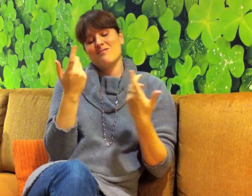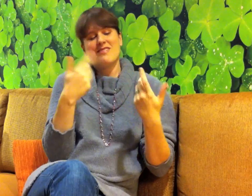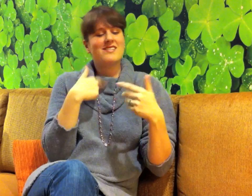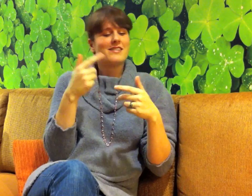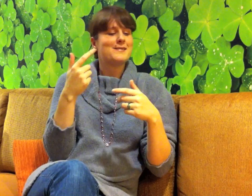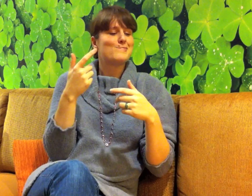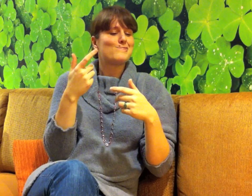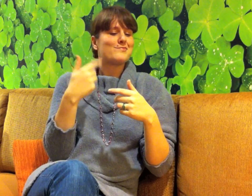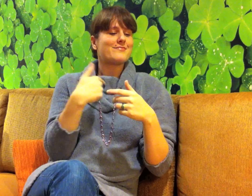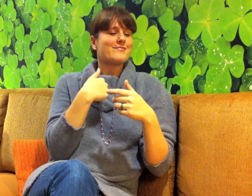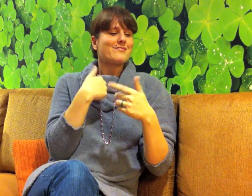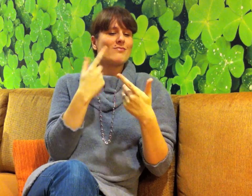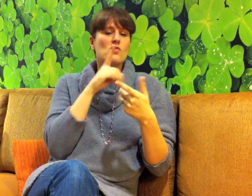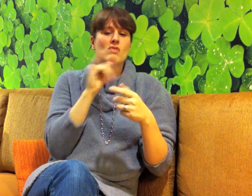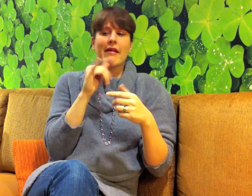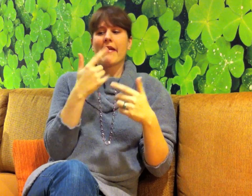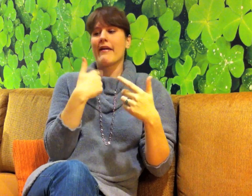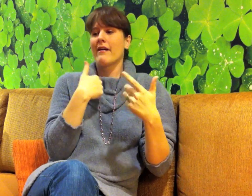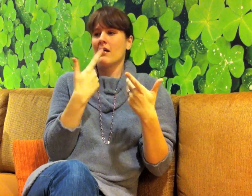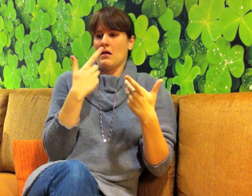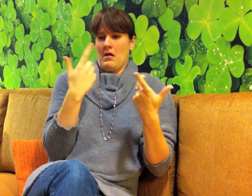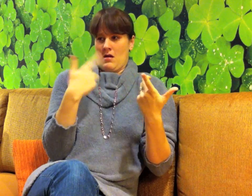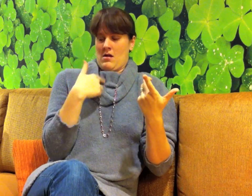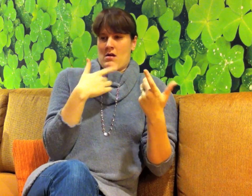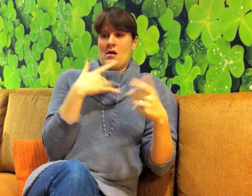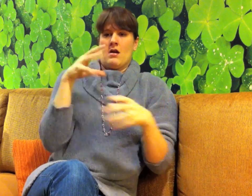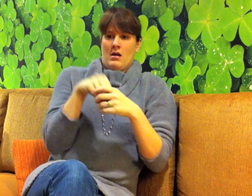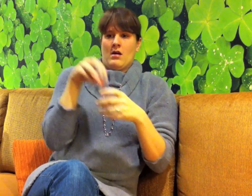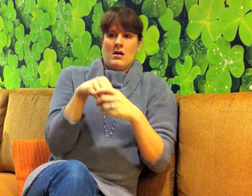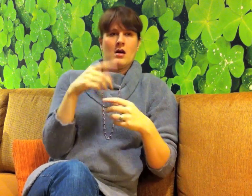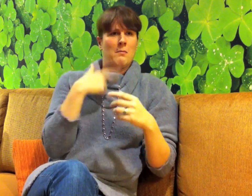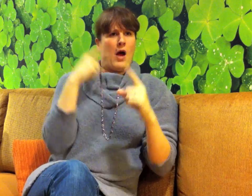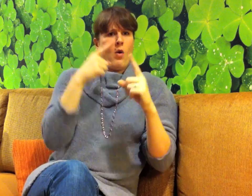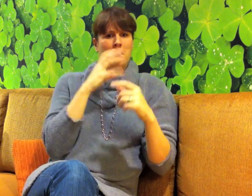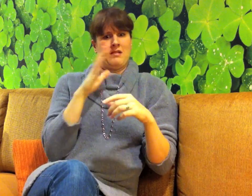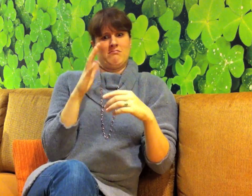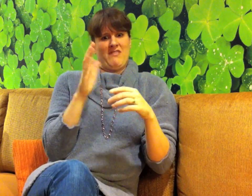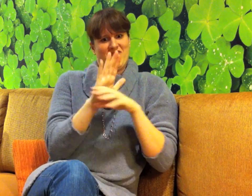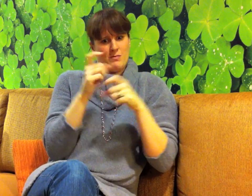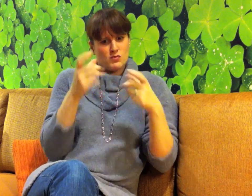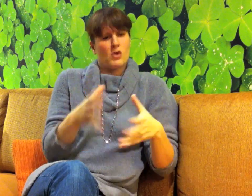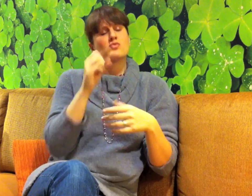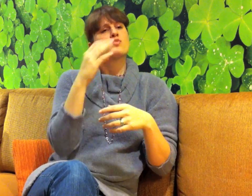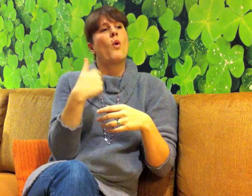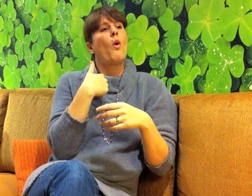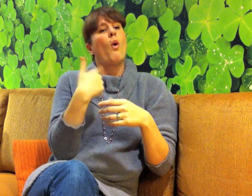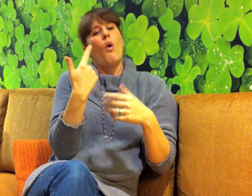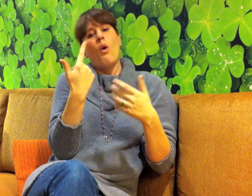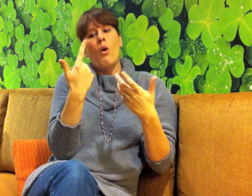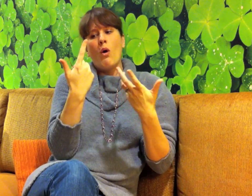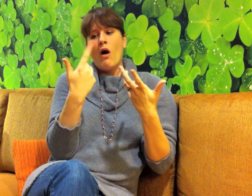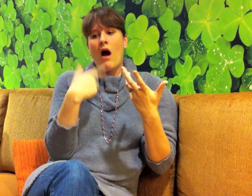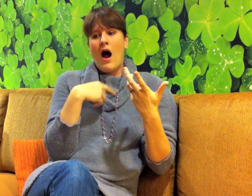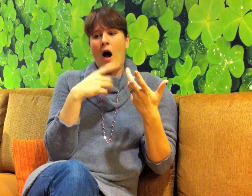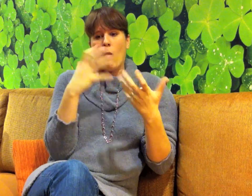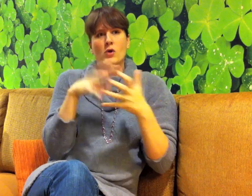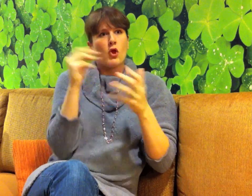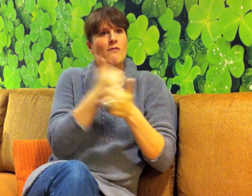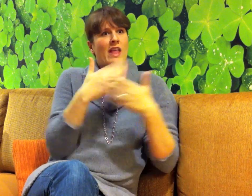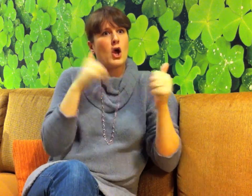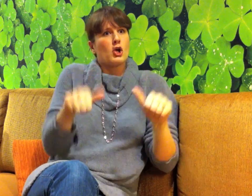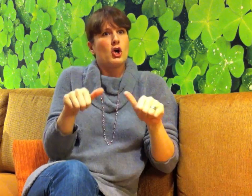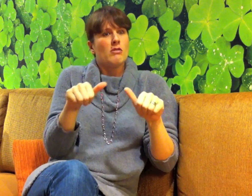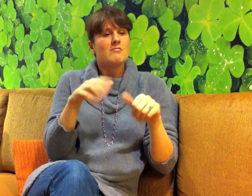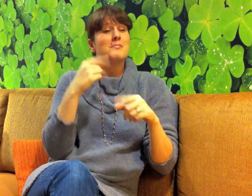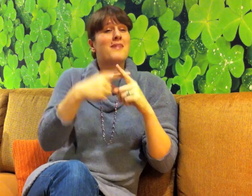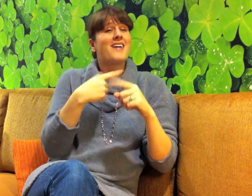Really... I’ve been actively involved with filming and directing. So, I want to learn everything I could plus